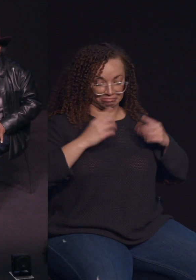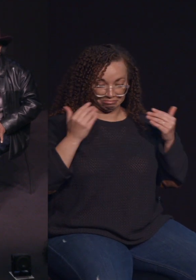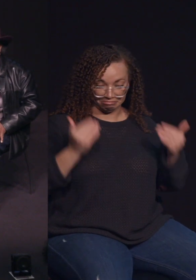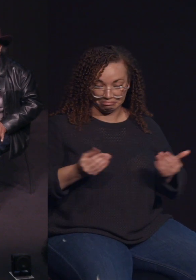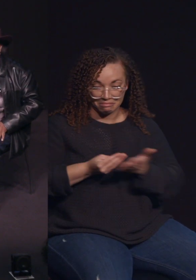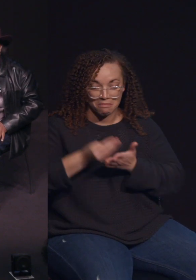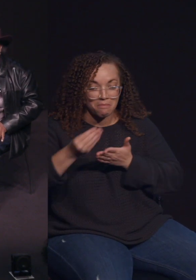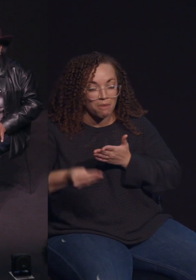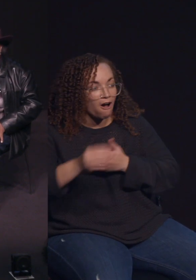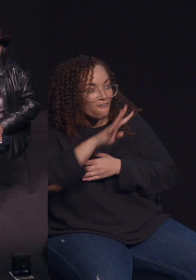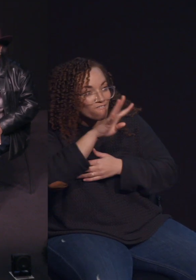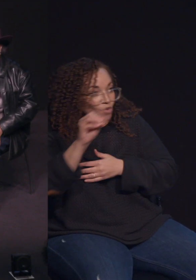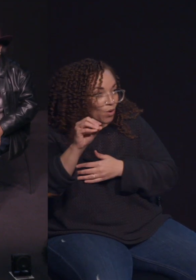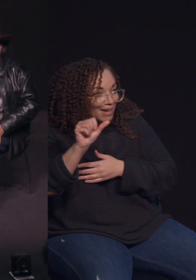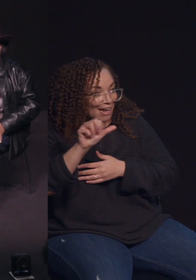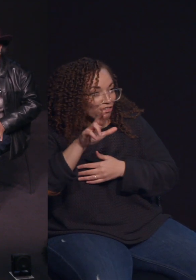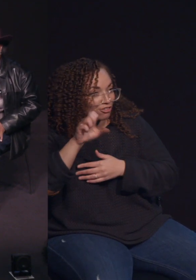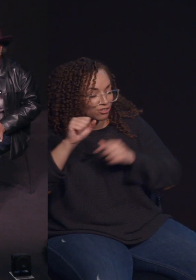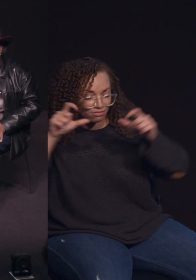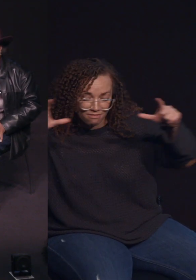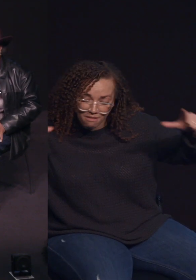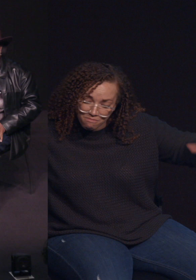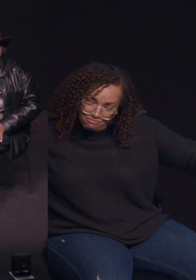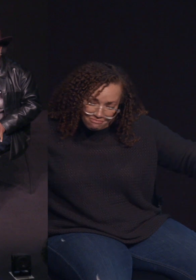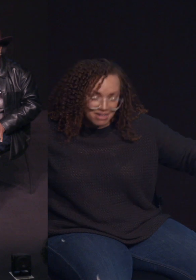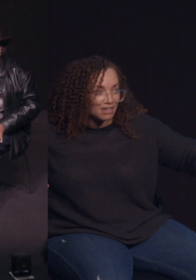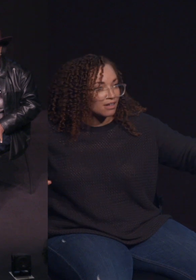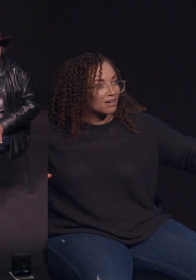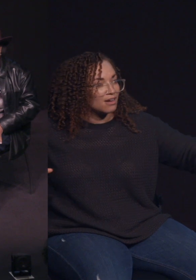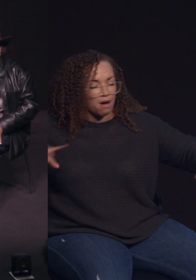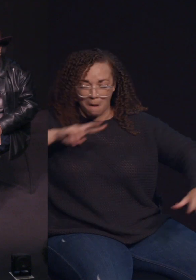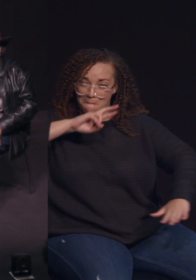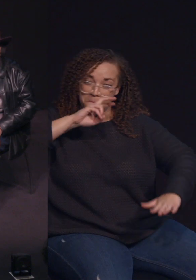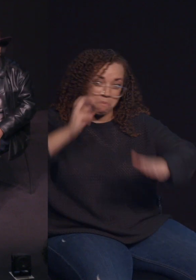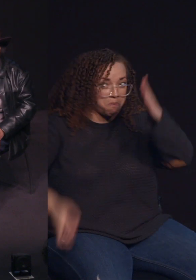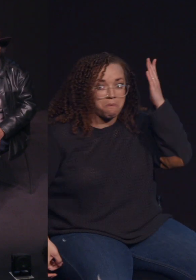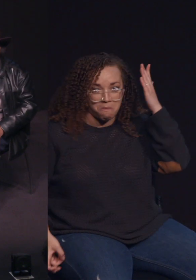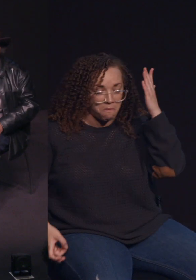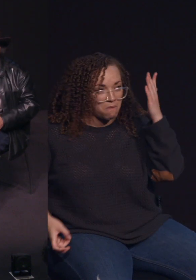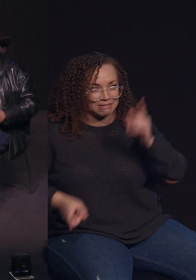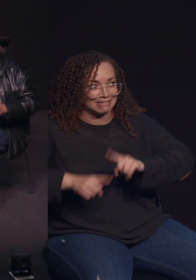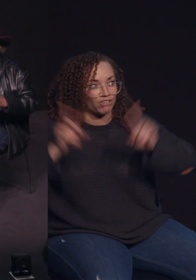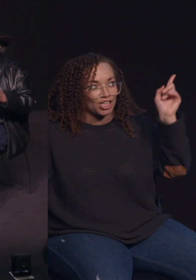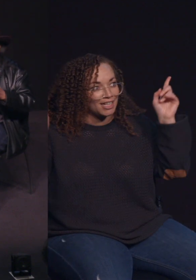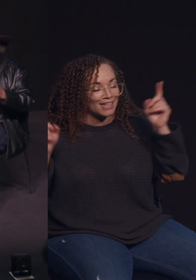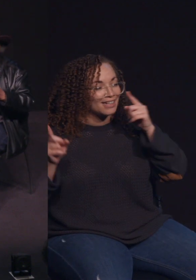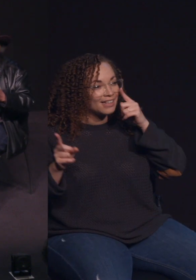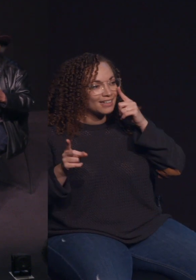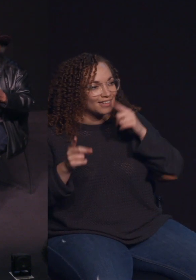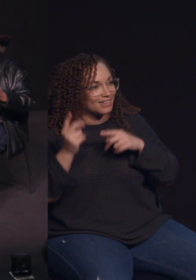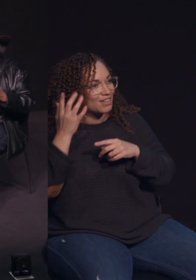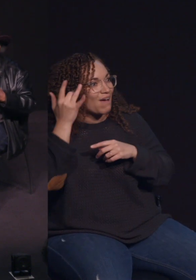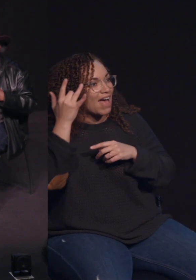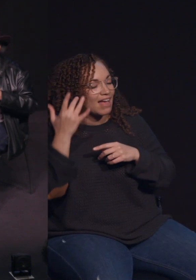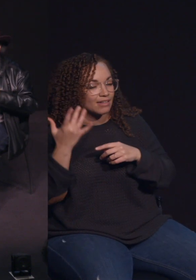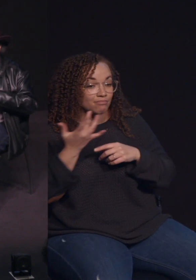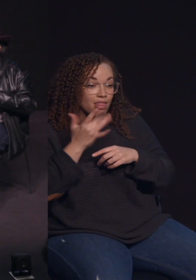It's literally like jumping out of the skillet into the fire, you know? Because you know, it's a lucky thing too because if you were